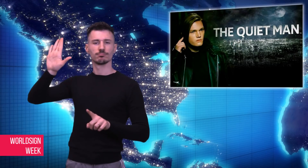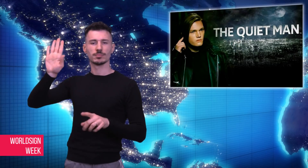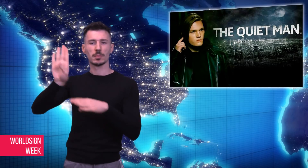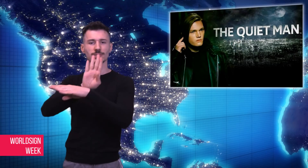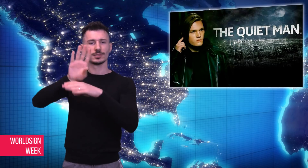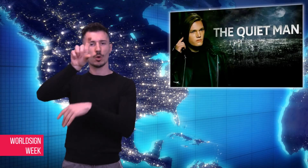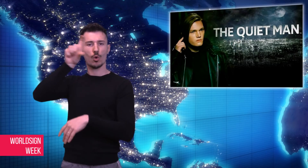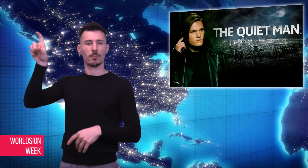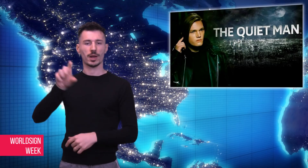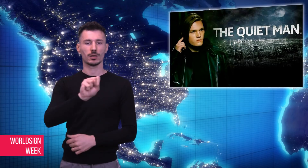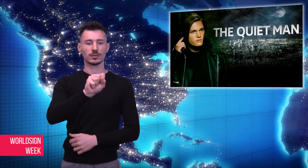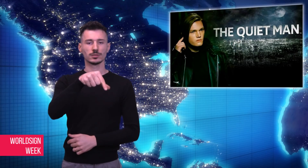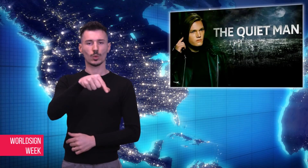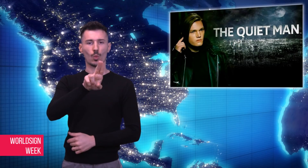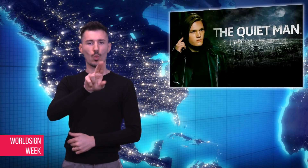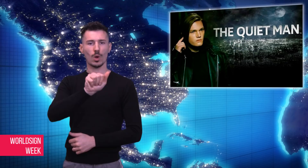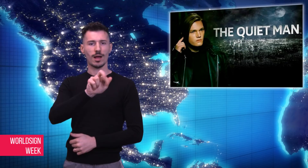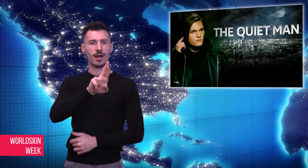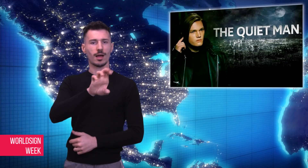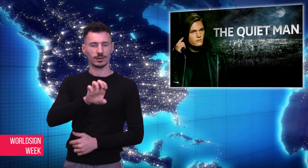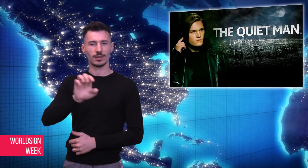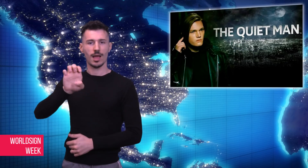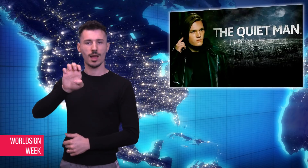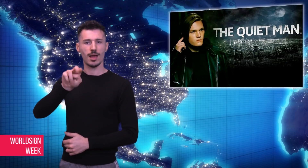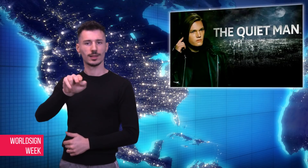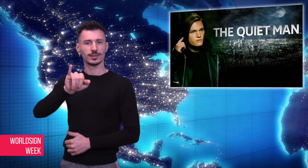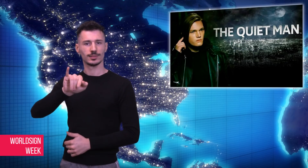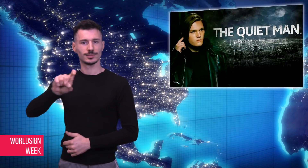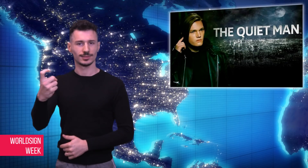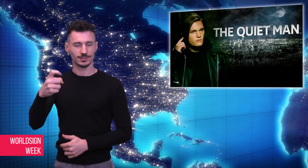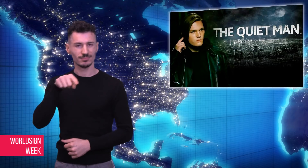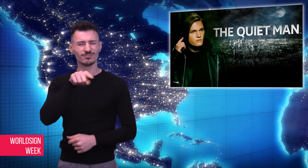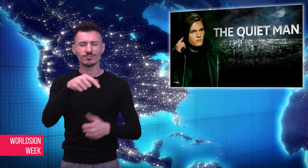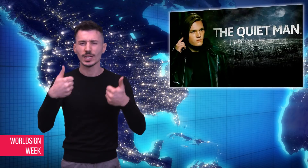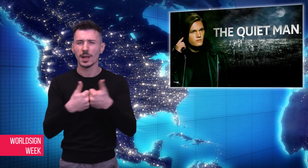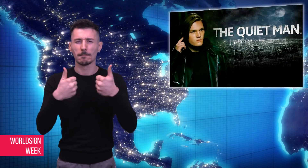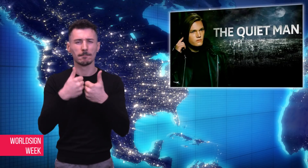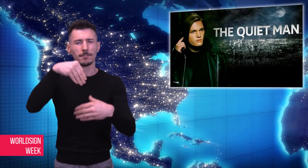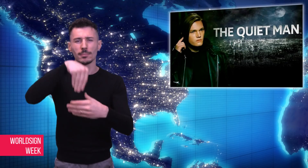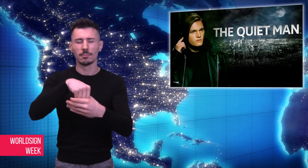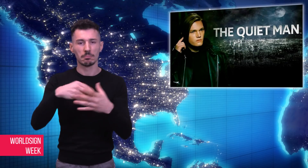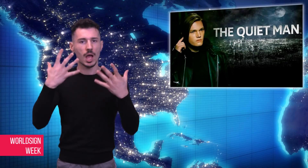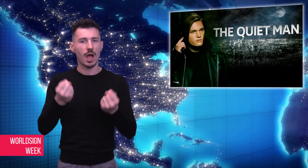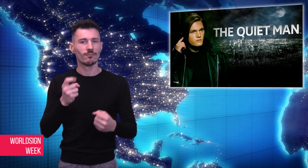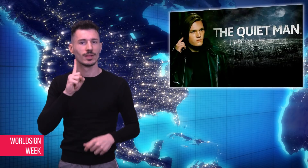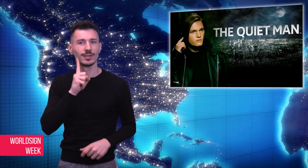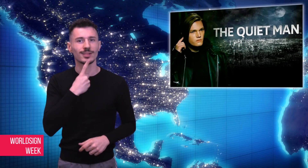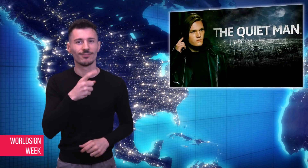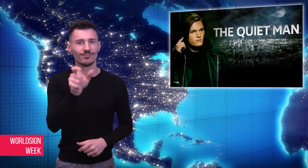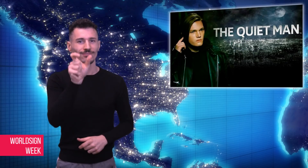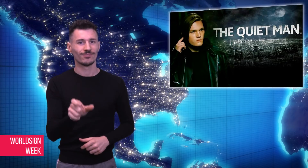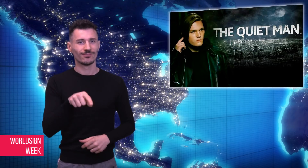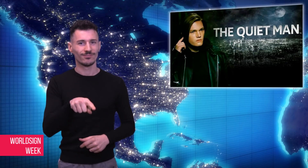developed by Square Enix that features a deaf main character